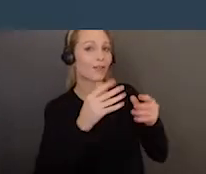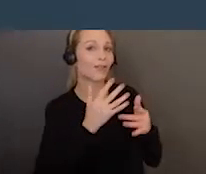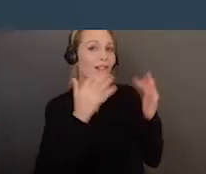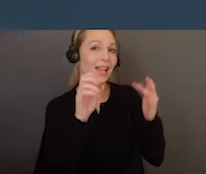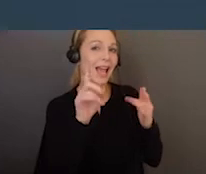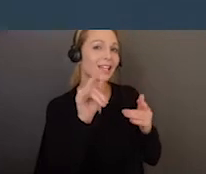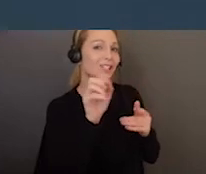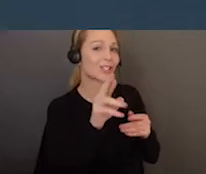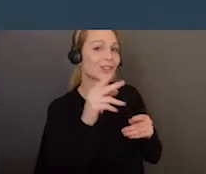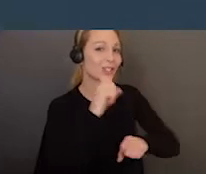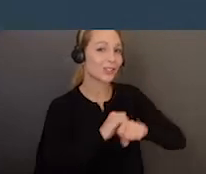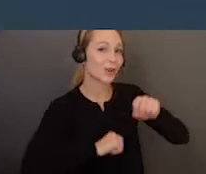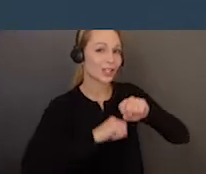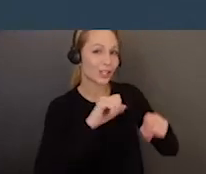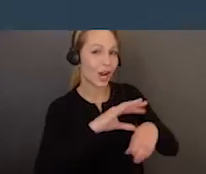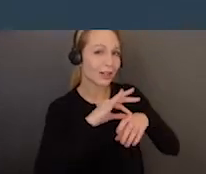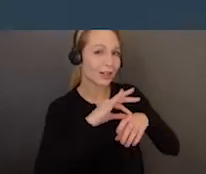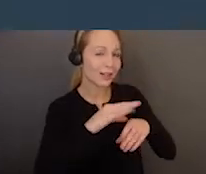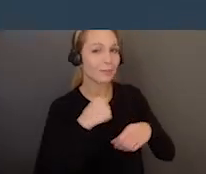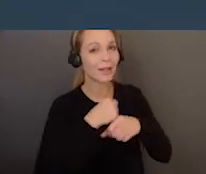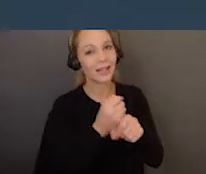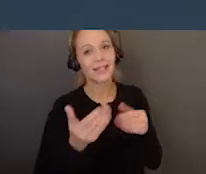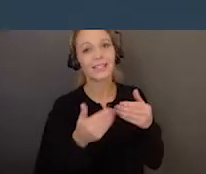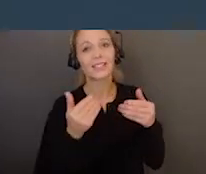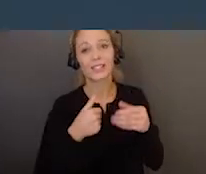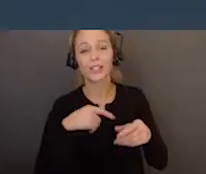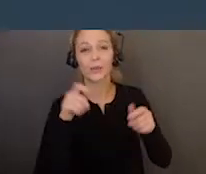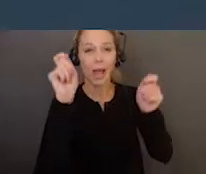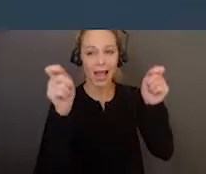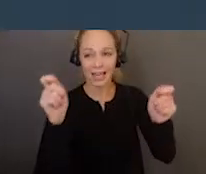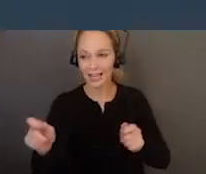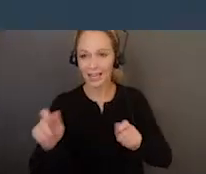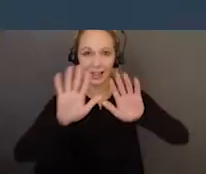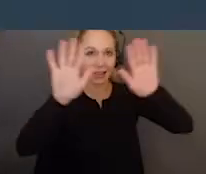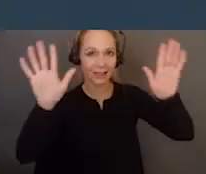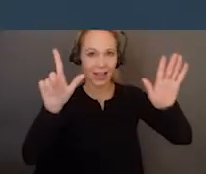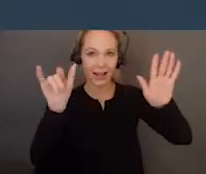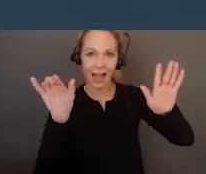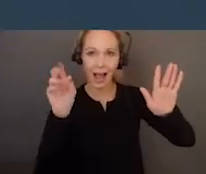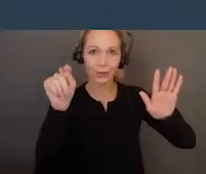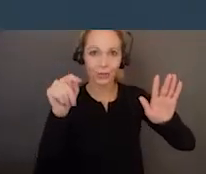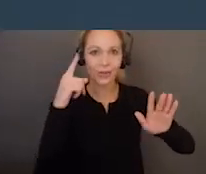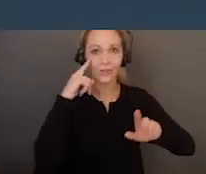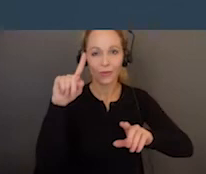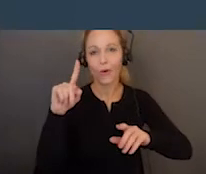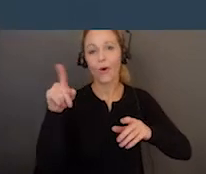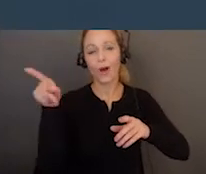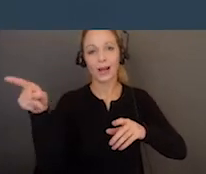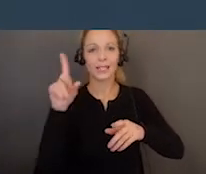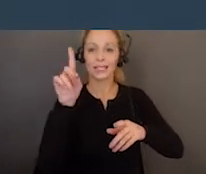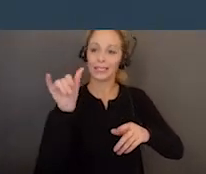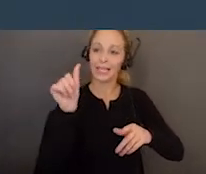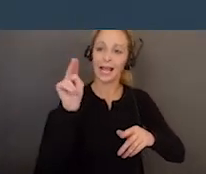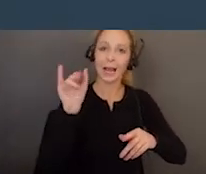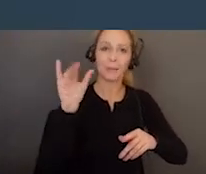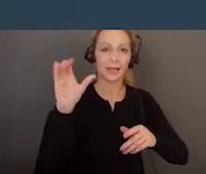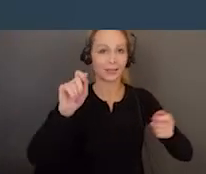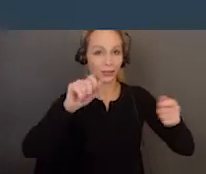FOR STRUCTURED CONTENT AND MAKE IT EASIER TO EDIT THE LAYOUT OF DYNAMICALLY GENERATED PAGES AND WE'RE ALWAYS